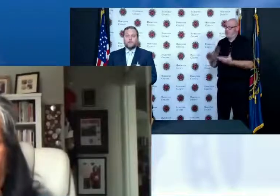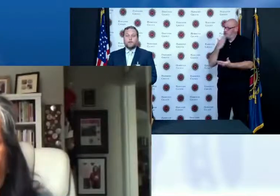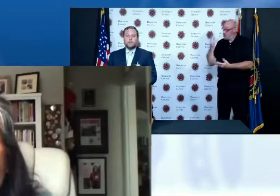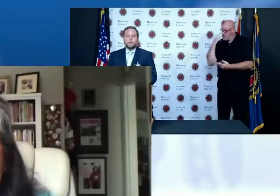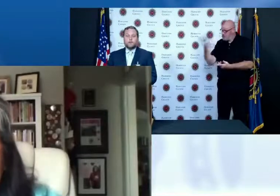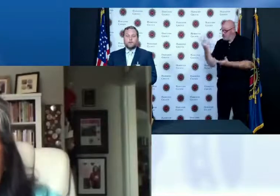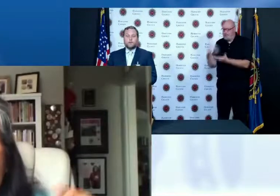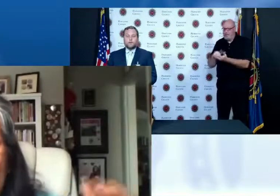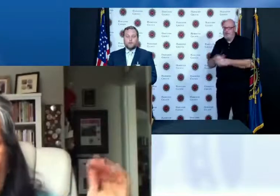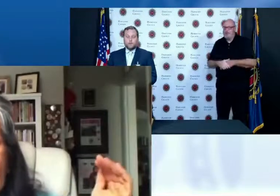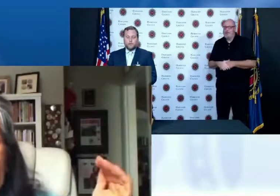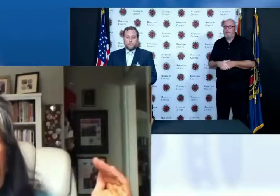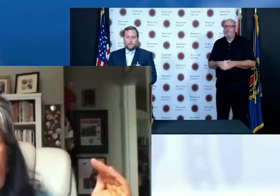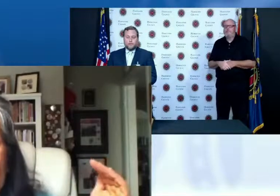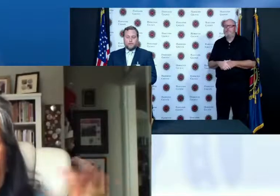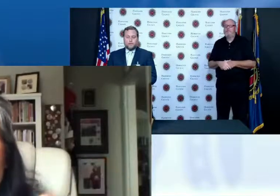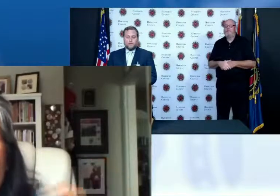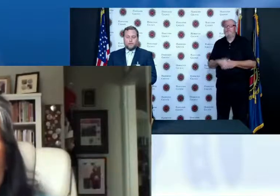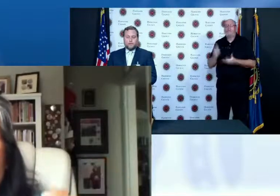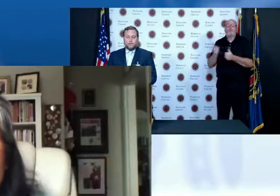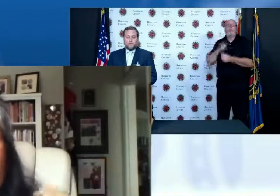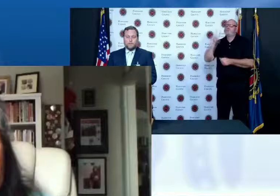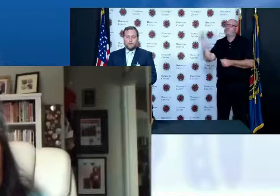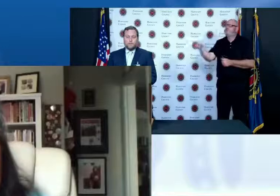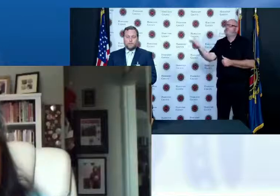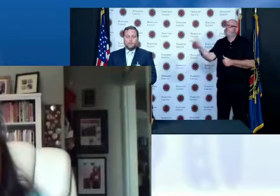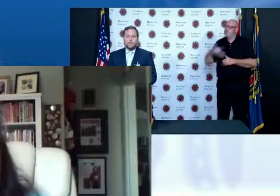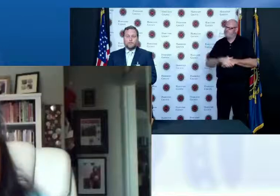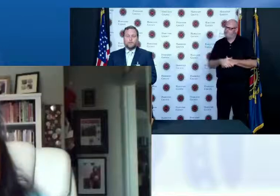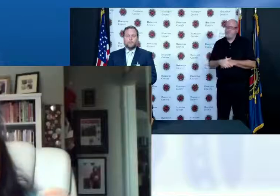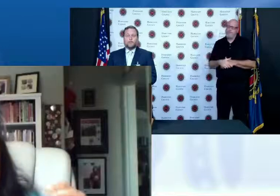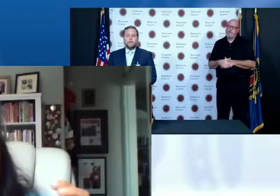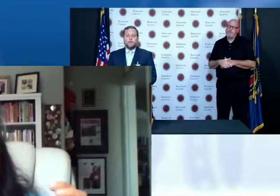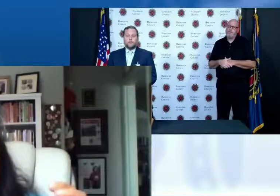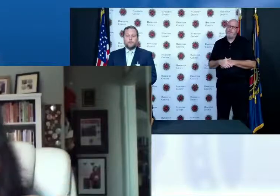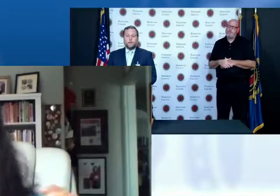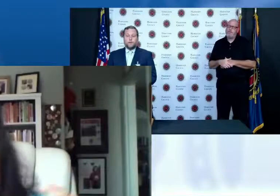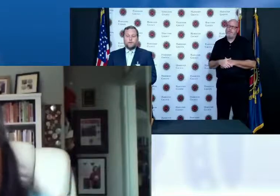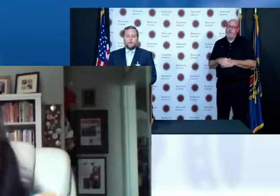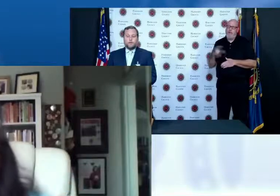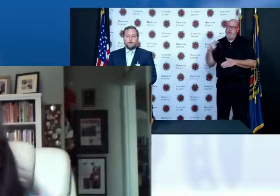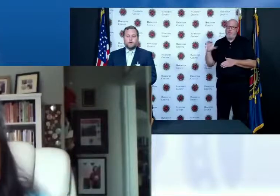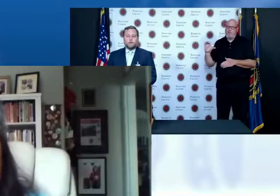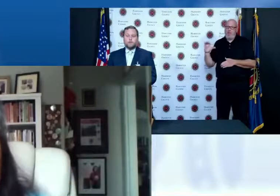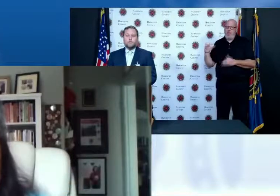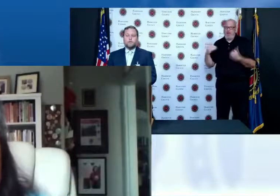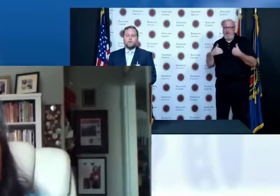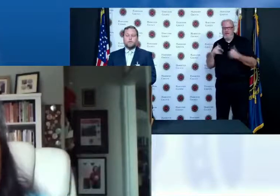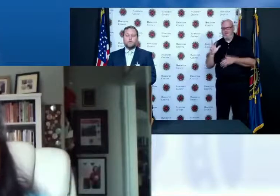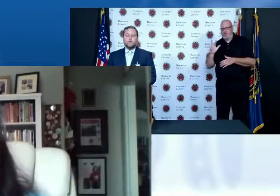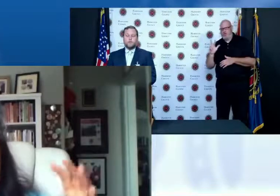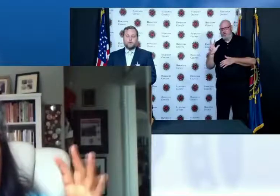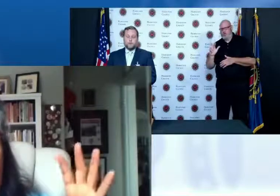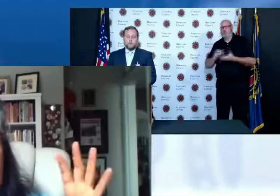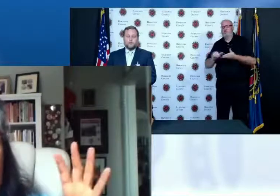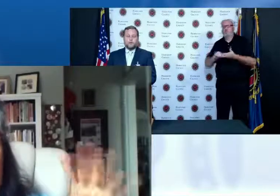first of all regions net the county's now 32 percent excuse me 39 percent vaccinated there's this